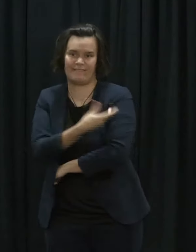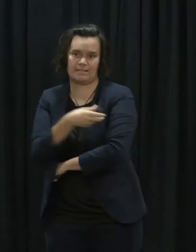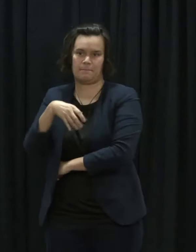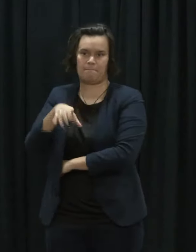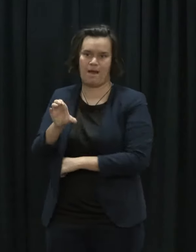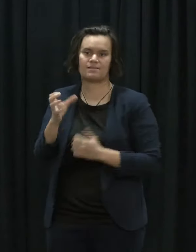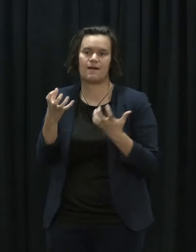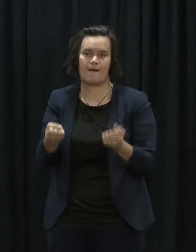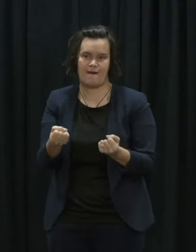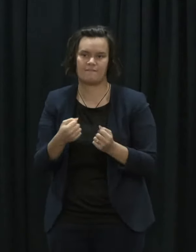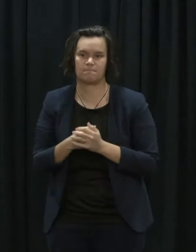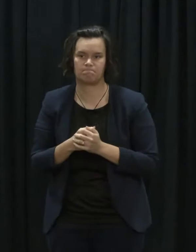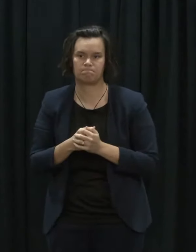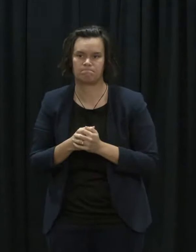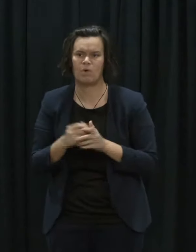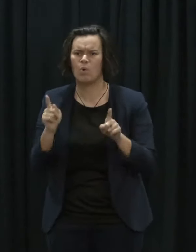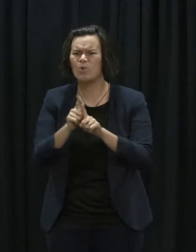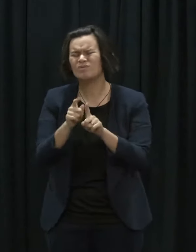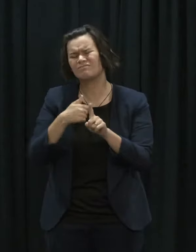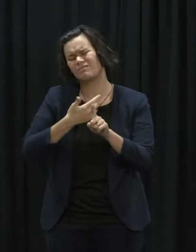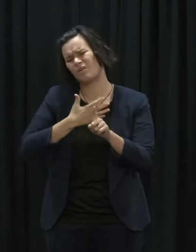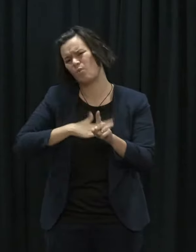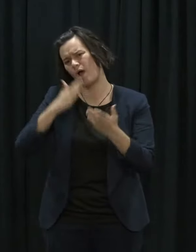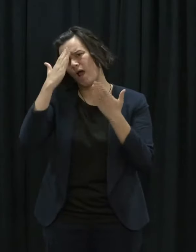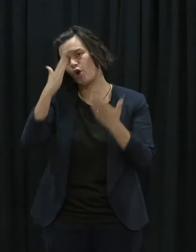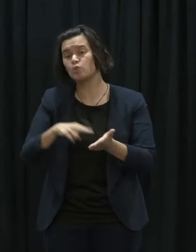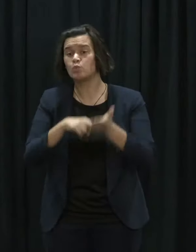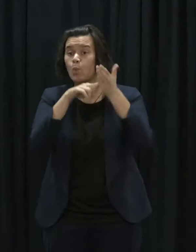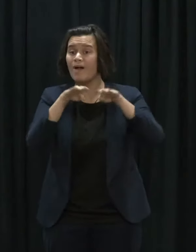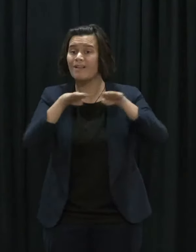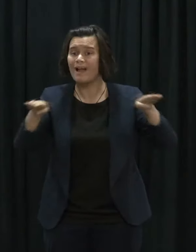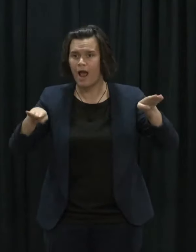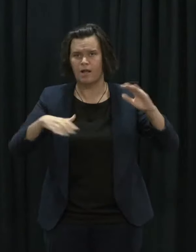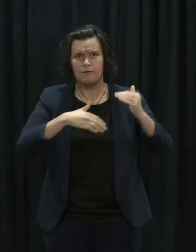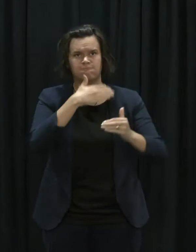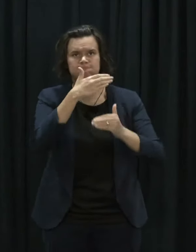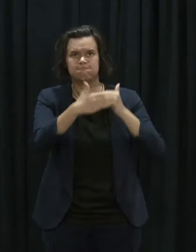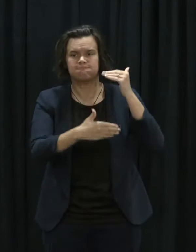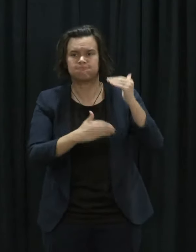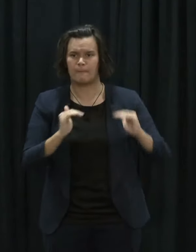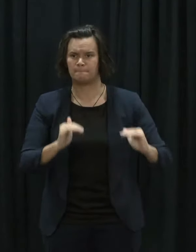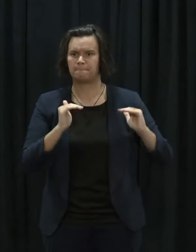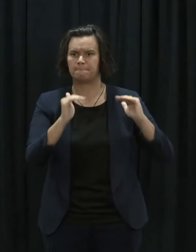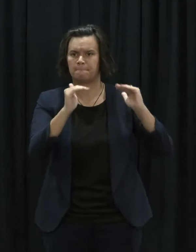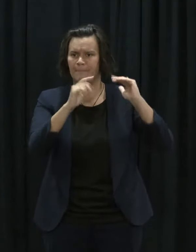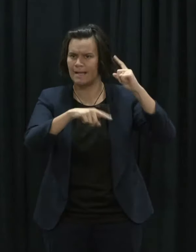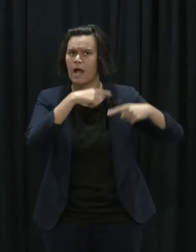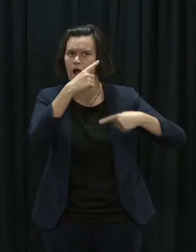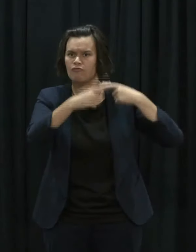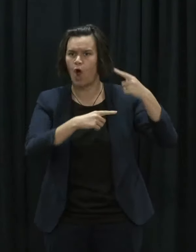that is because it will be safe to do so. I want to acknowledge the huge work undertaken in Northland.